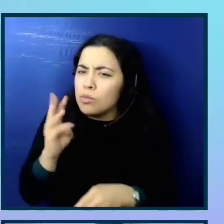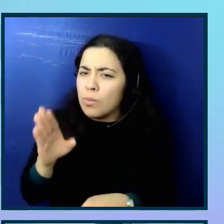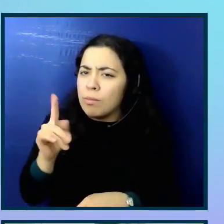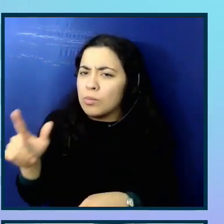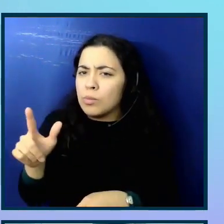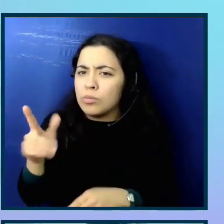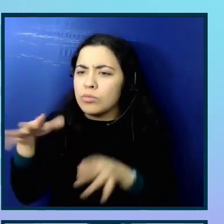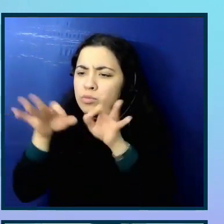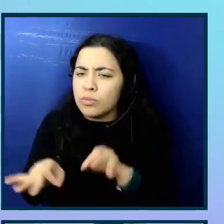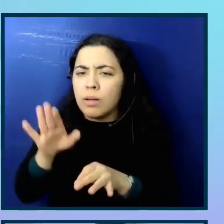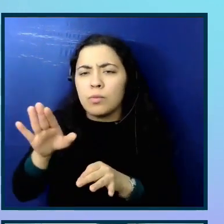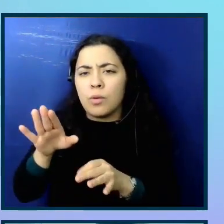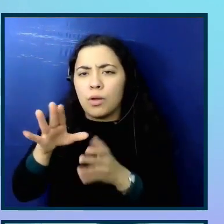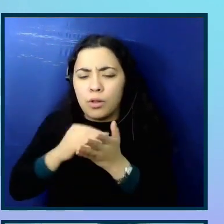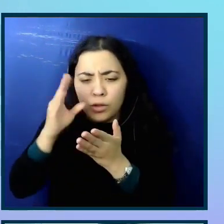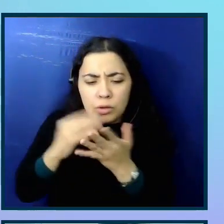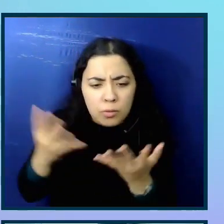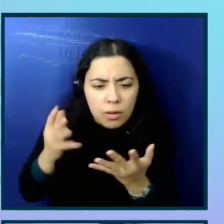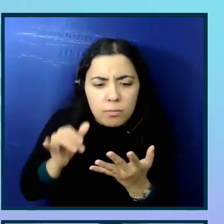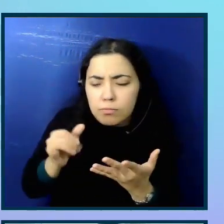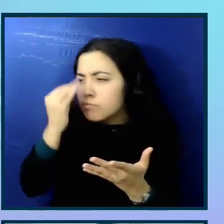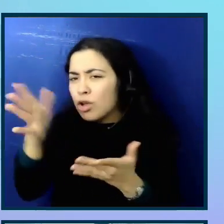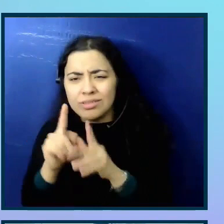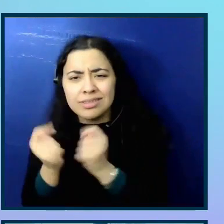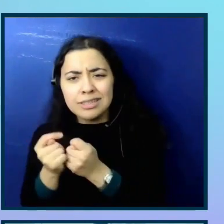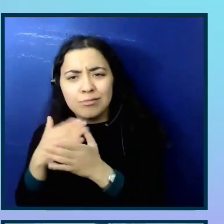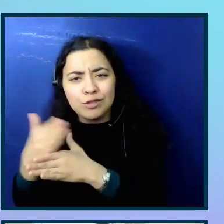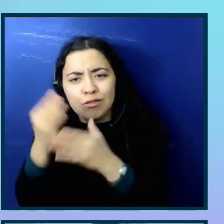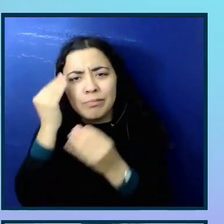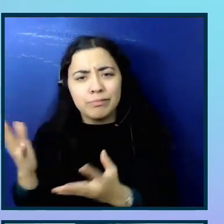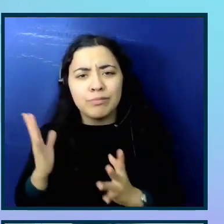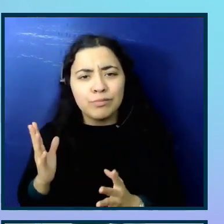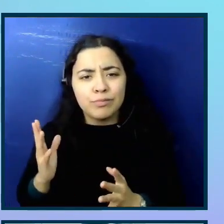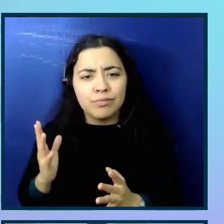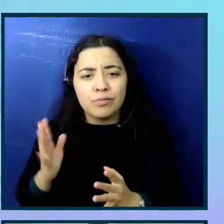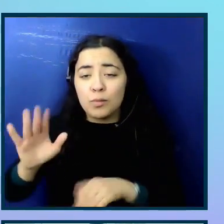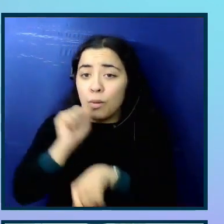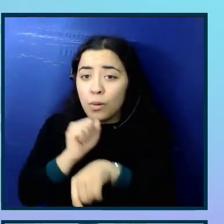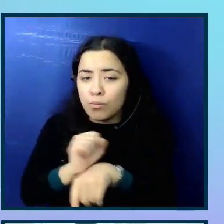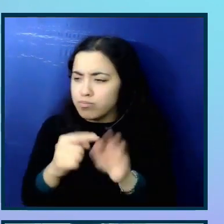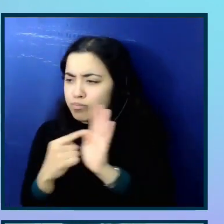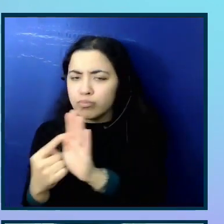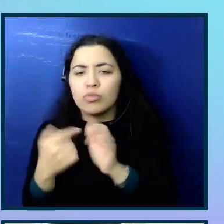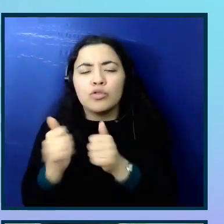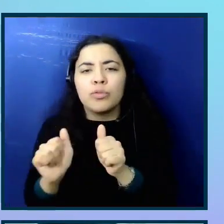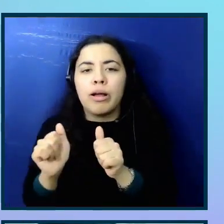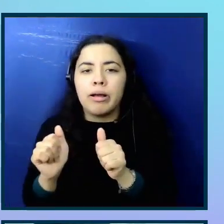what you're learning to your teams, and then share your work, try creating a friends and family panel.